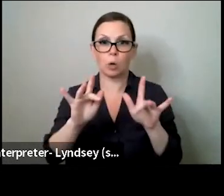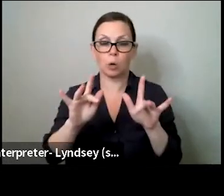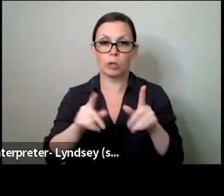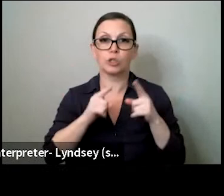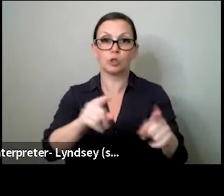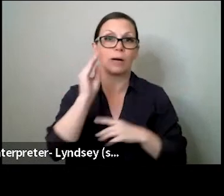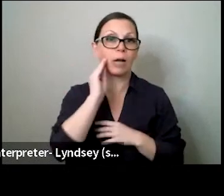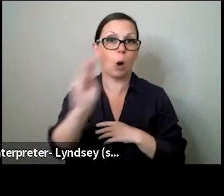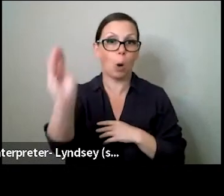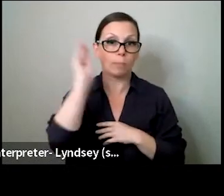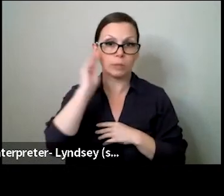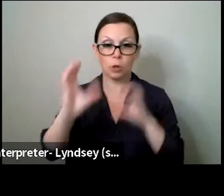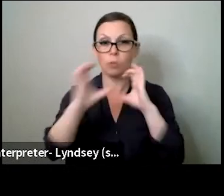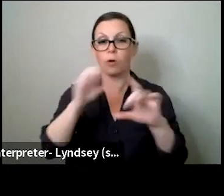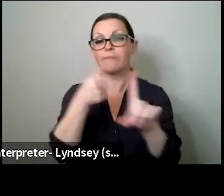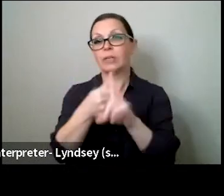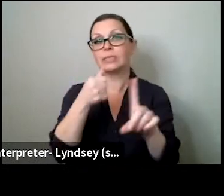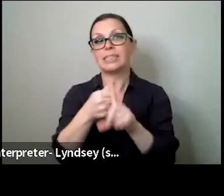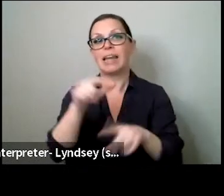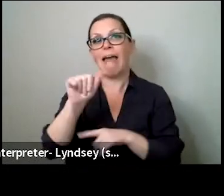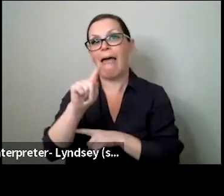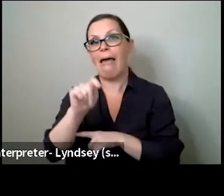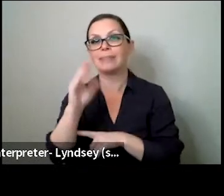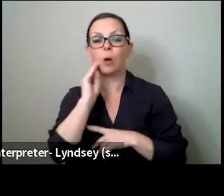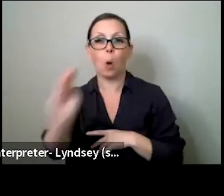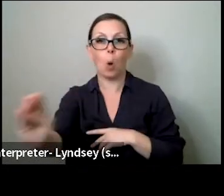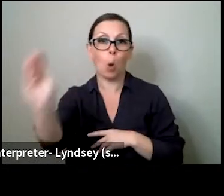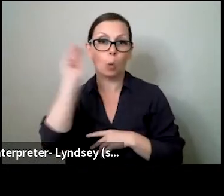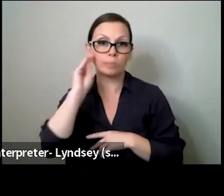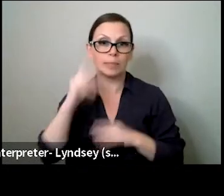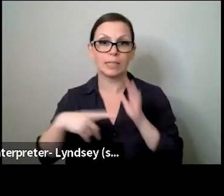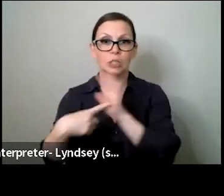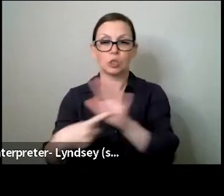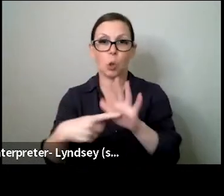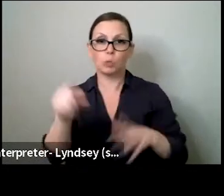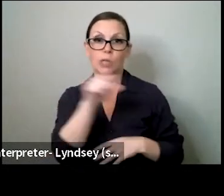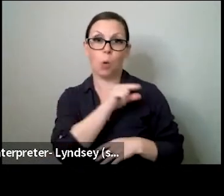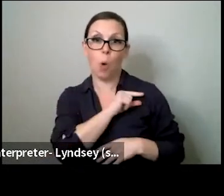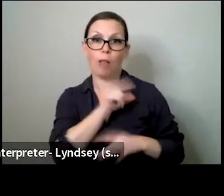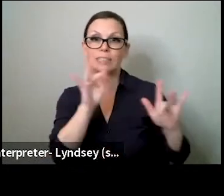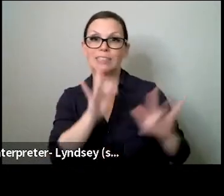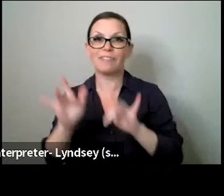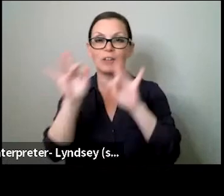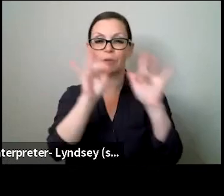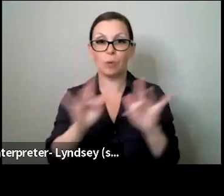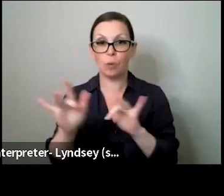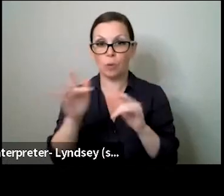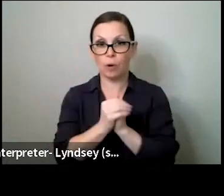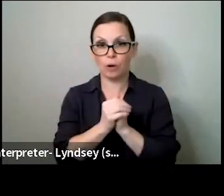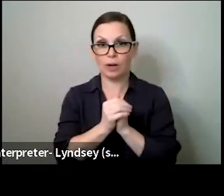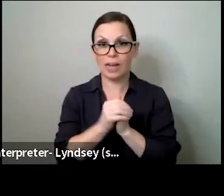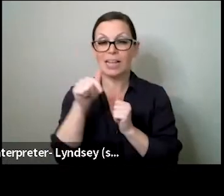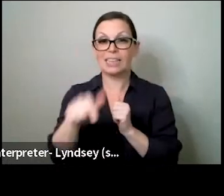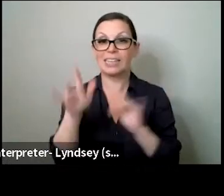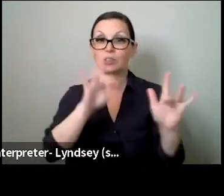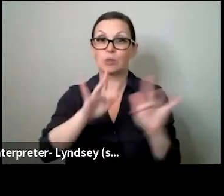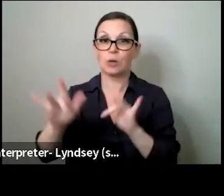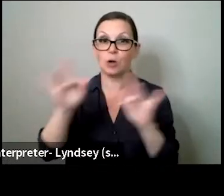So the conversations at home is indicative of the quality of the recording, because, of course, these are recorded on Zoom,